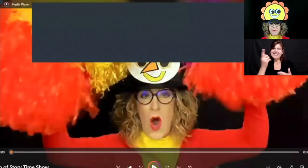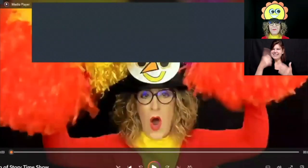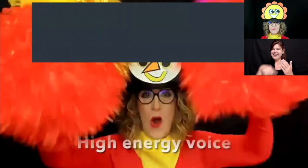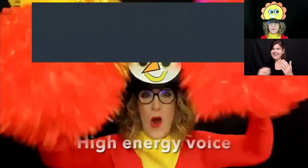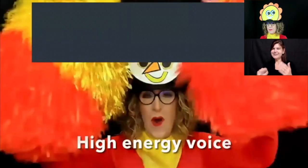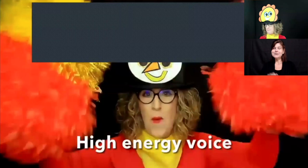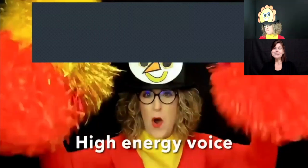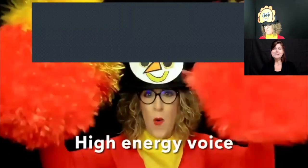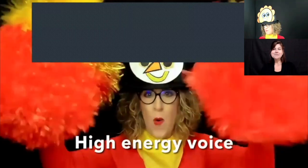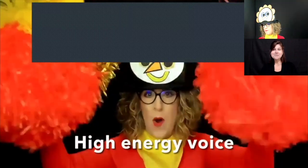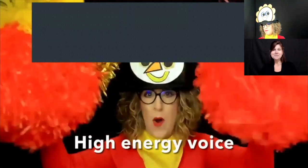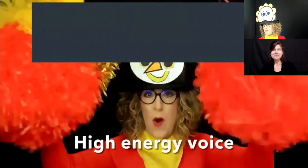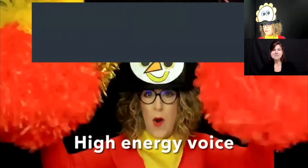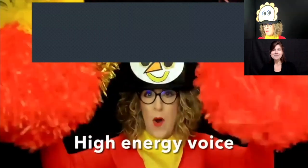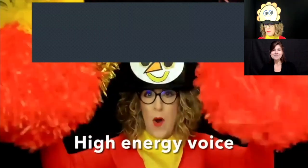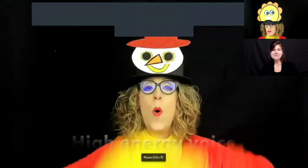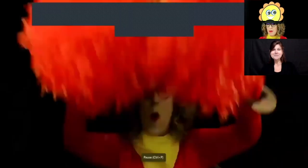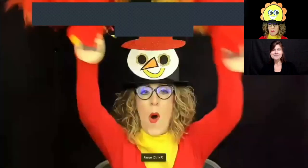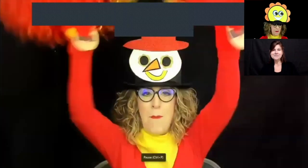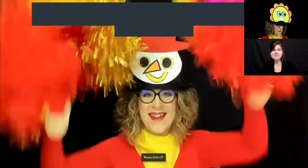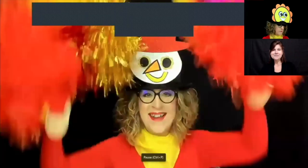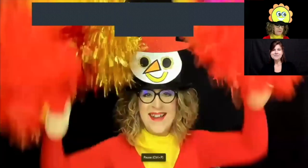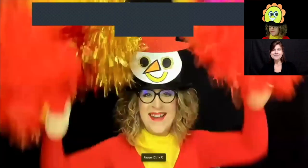(Gwyn whooping and hollering)